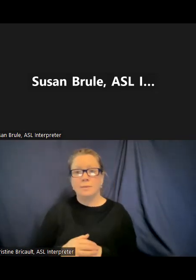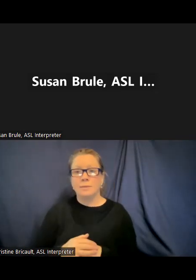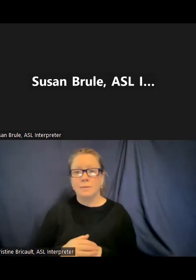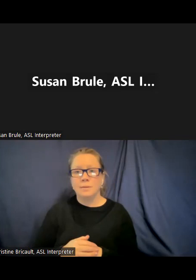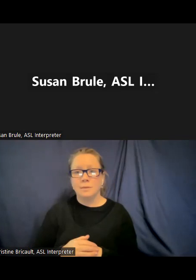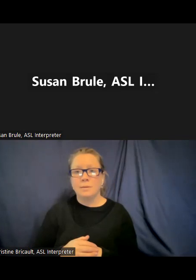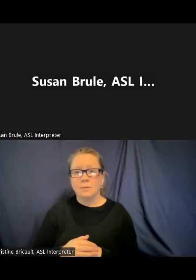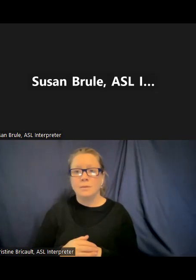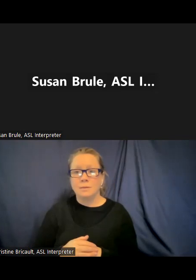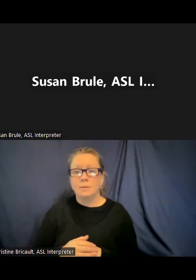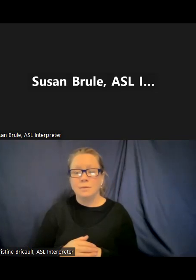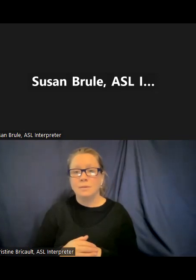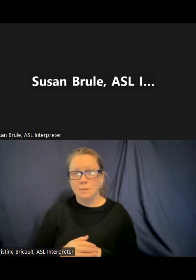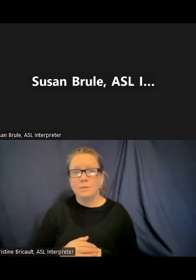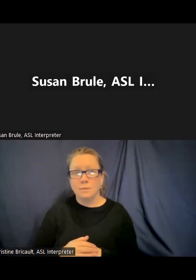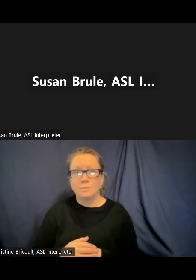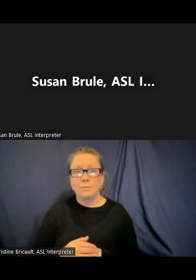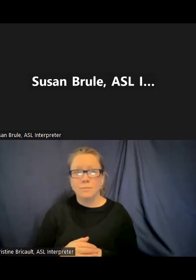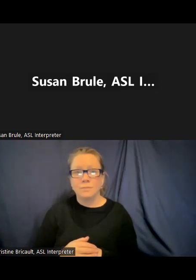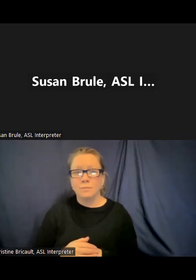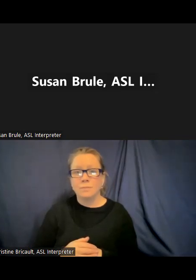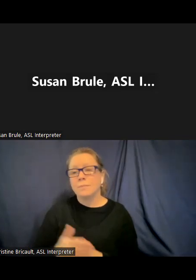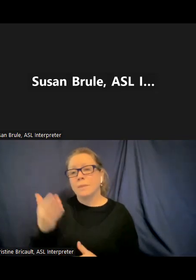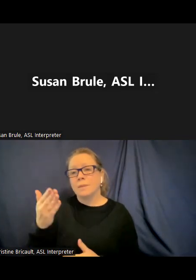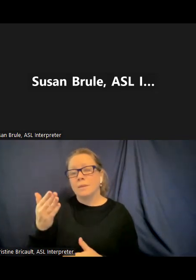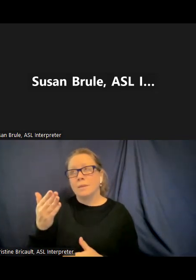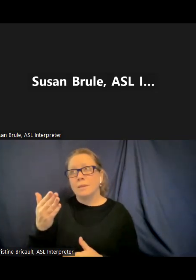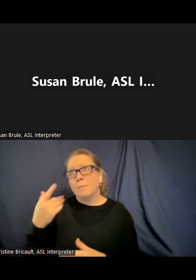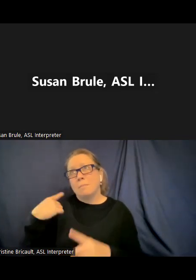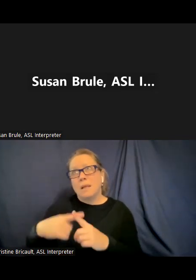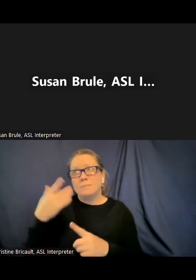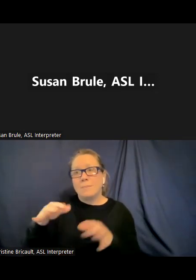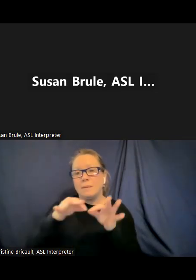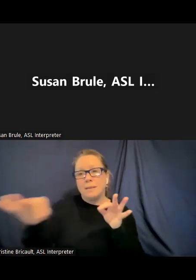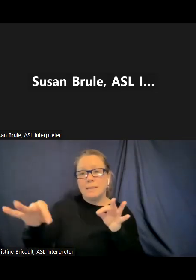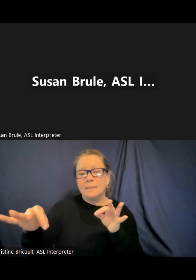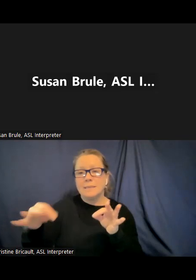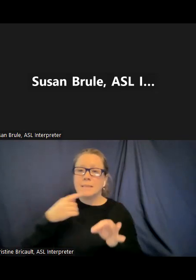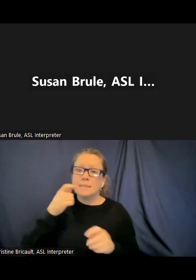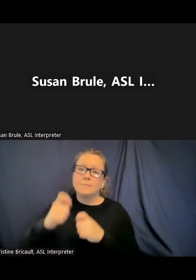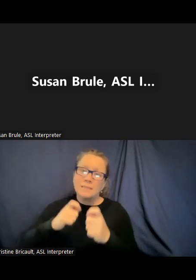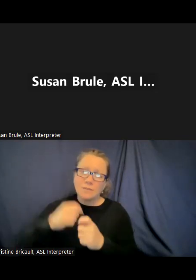you know, maybe a statement that a specific reasonable accommodation would be helpful.